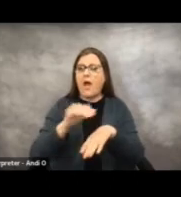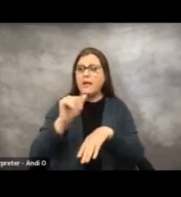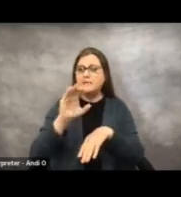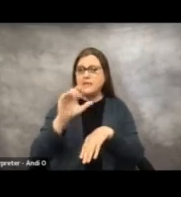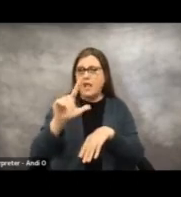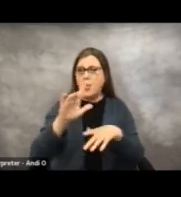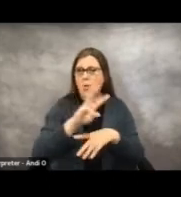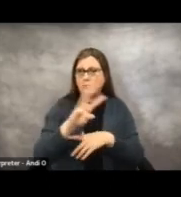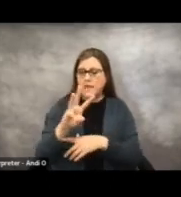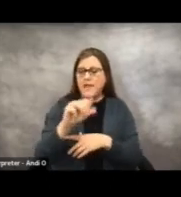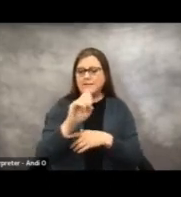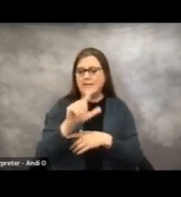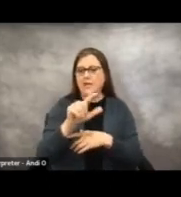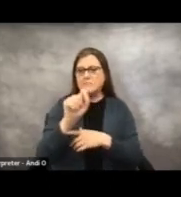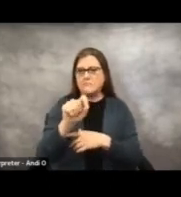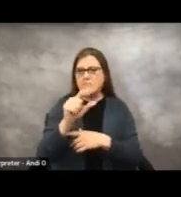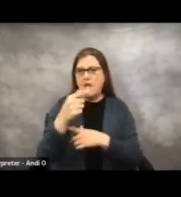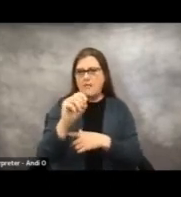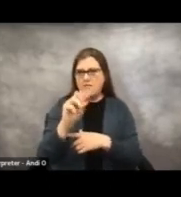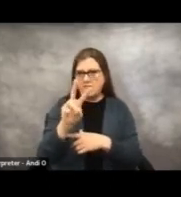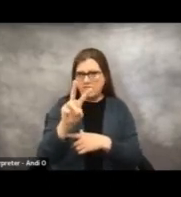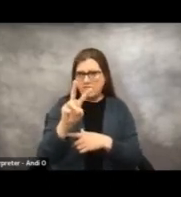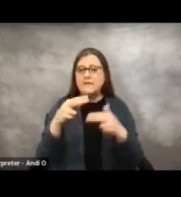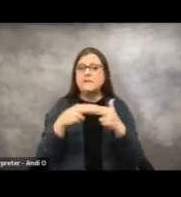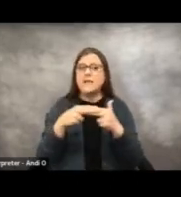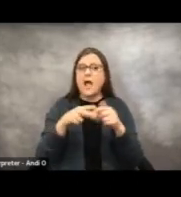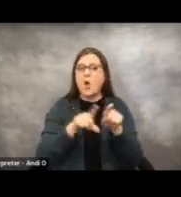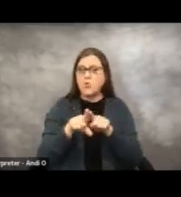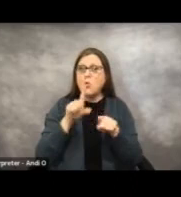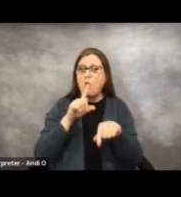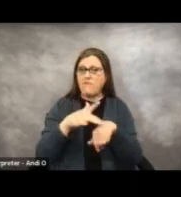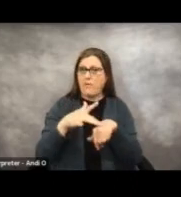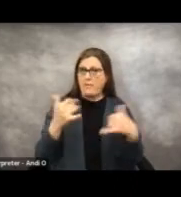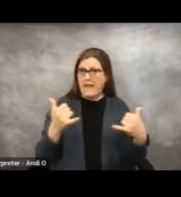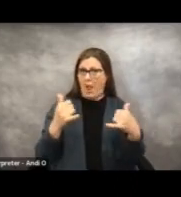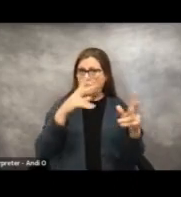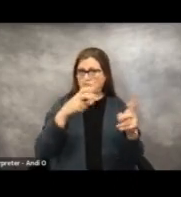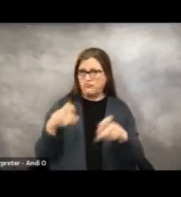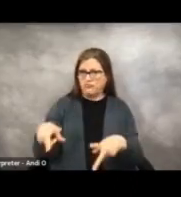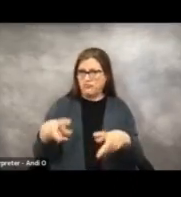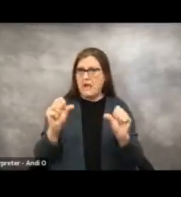acl.gov. The slides are also available now to be downloaded for those that are interested